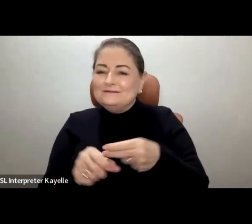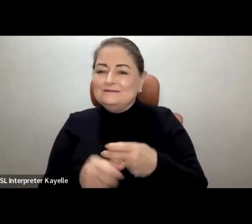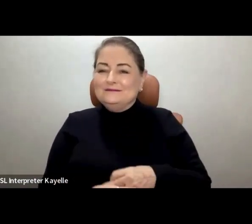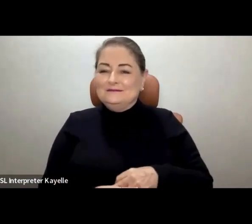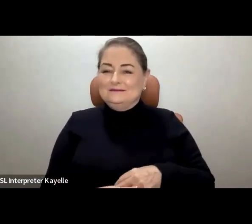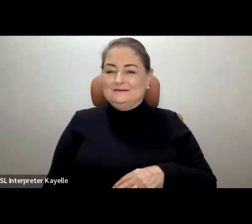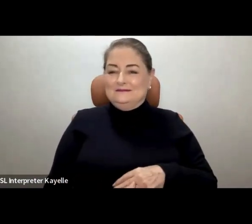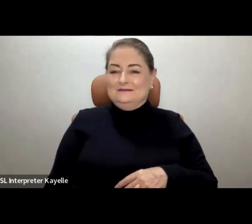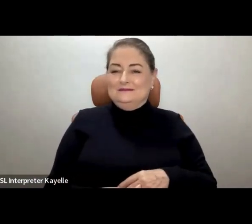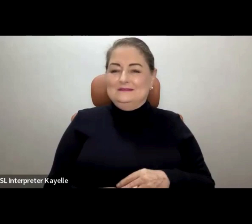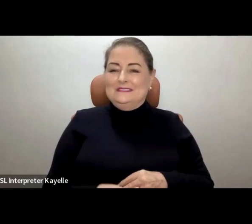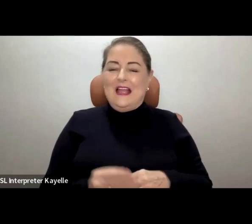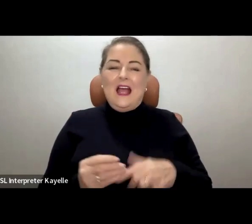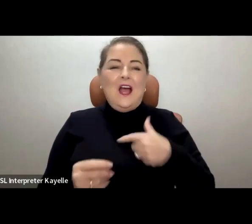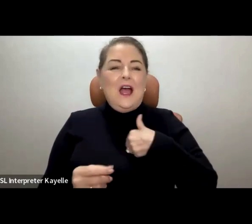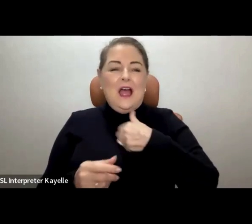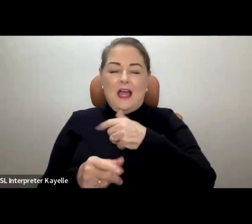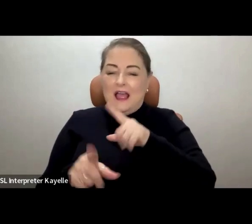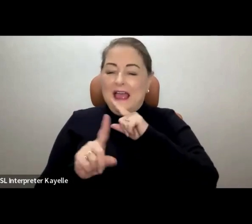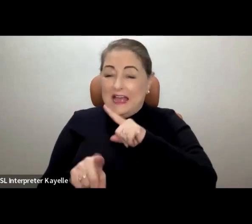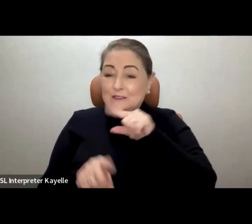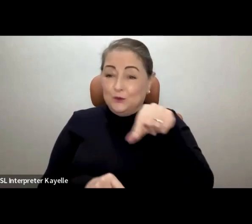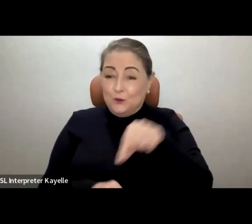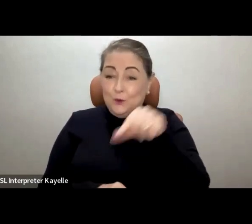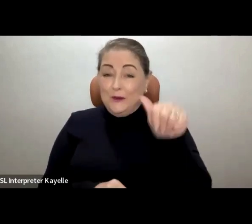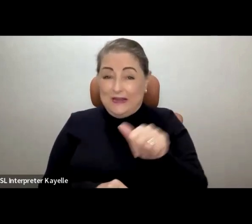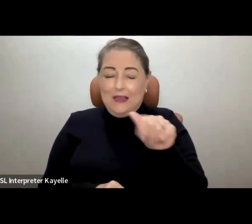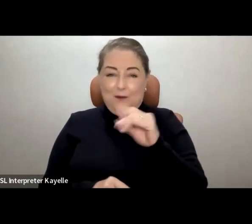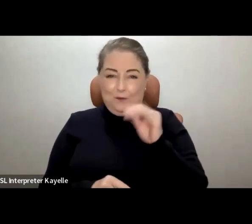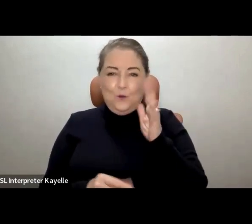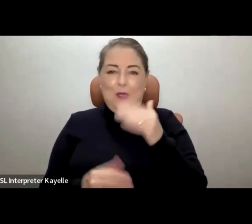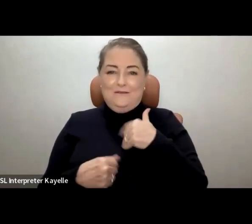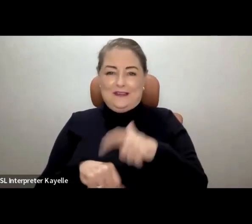them in the q&a. And we'll take time for that as well. But just